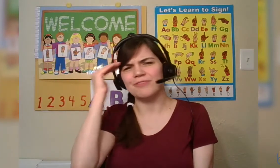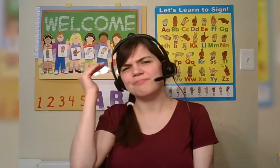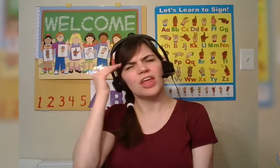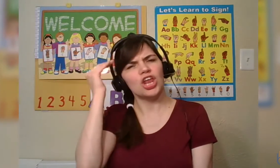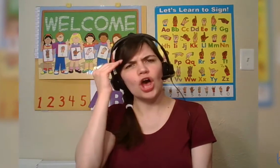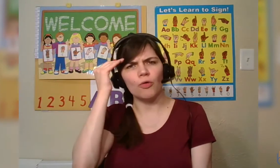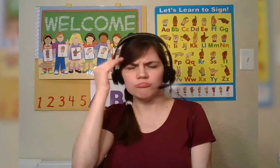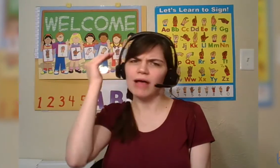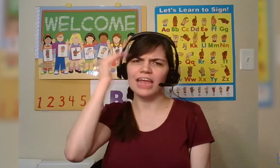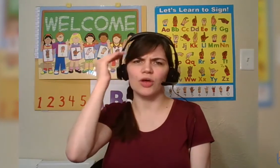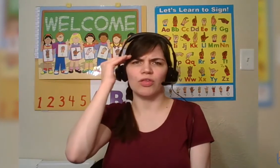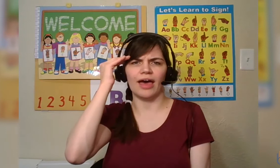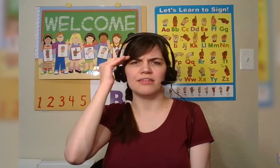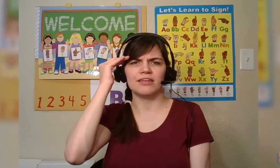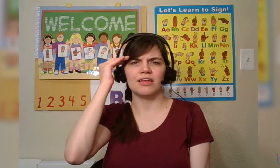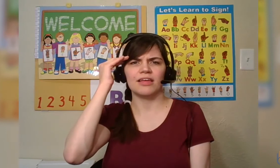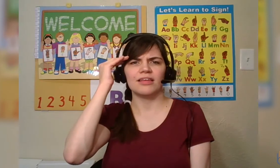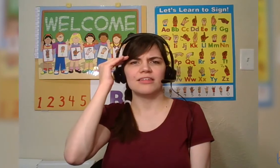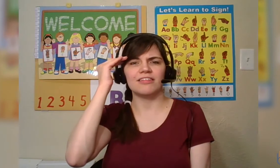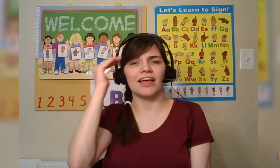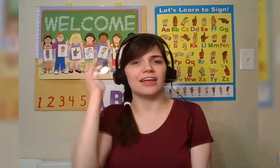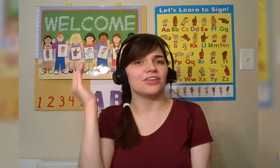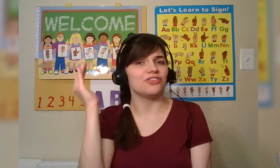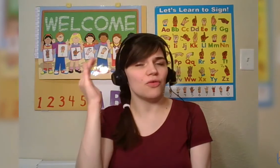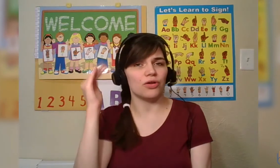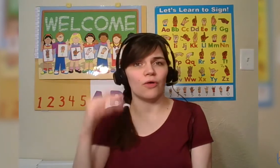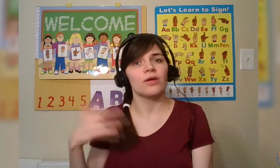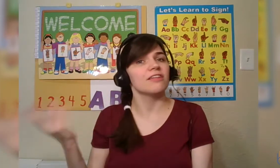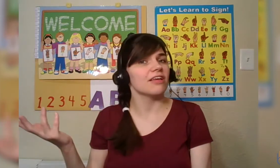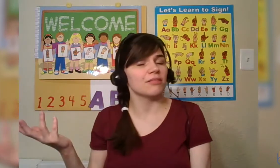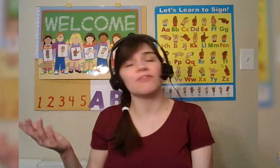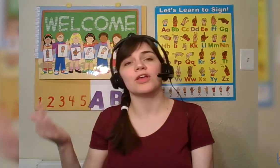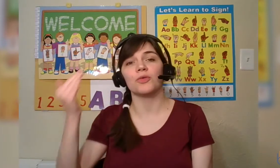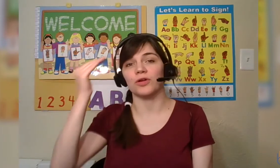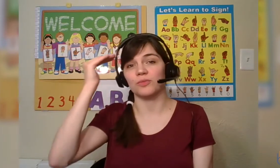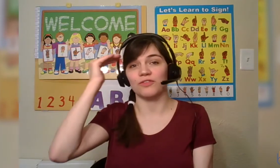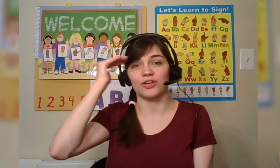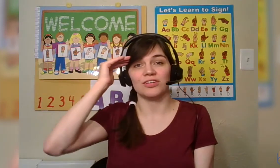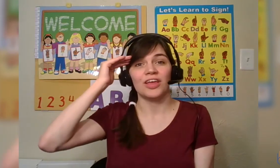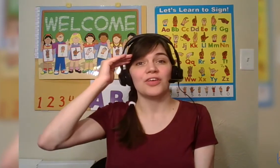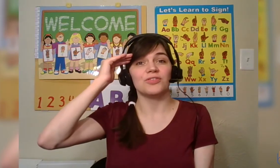Know. I know that. To sign, "don't know," it's like some of the other words we've learned. You